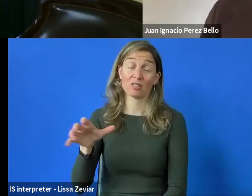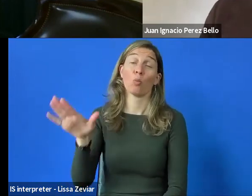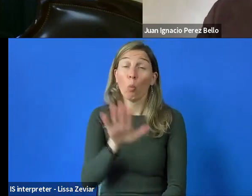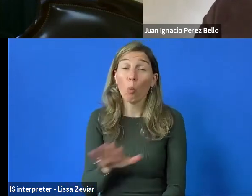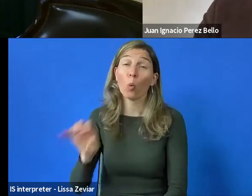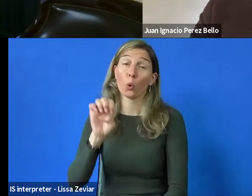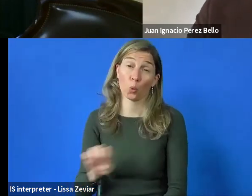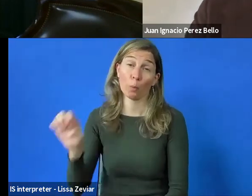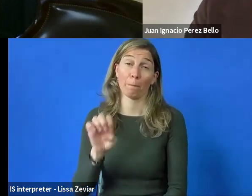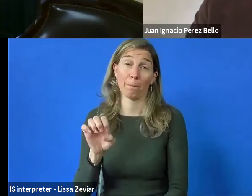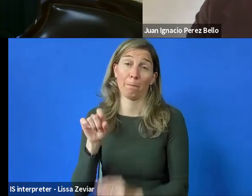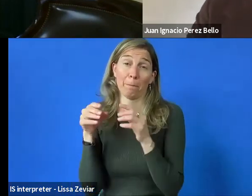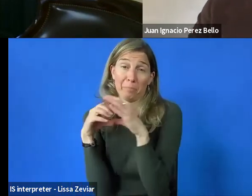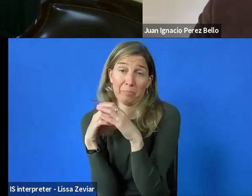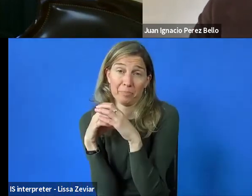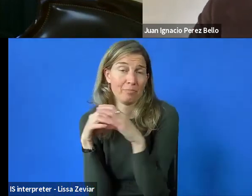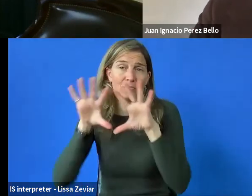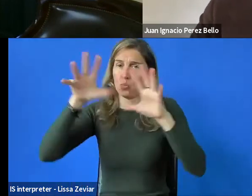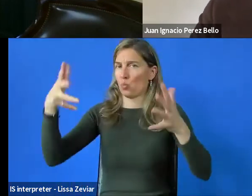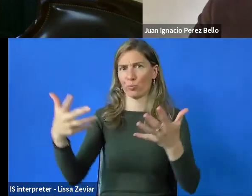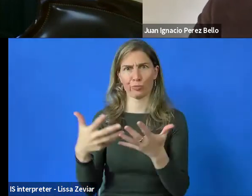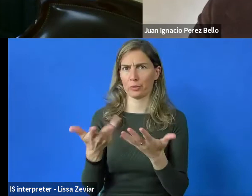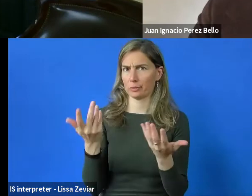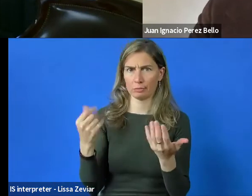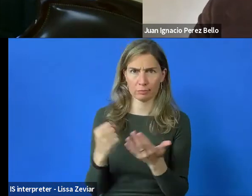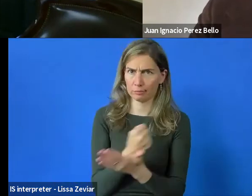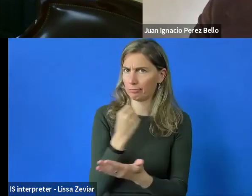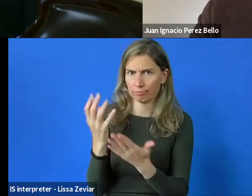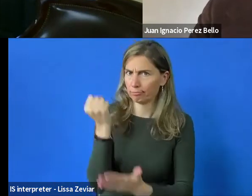Just one point of clarification I do not want to go into details,